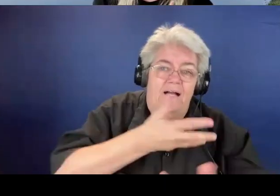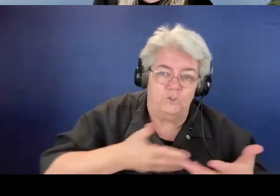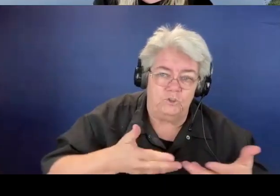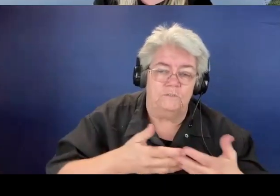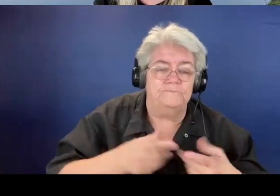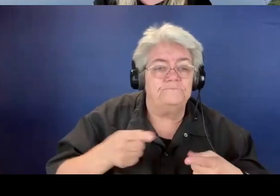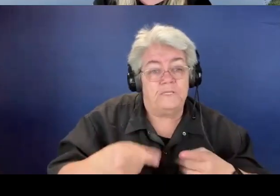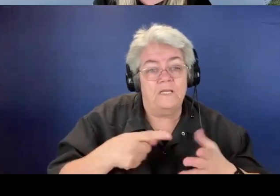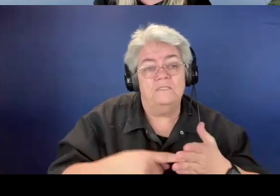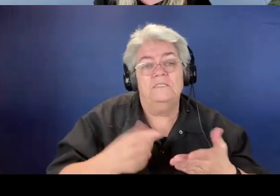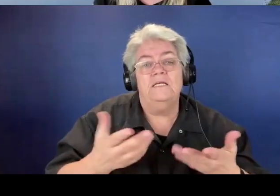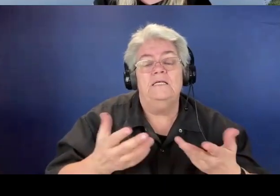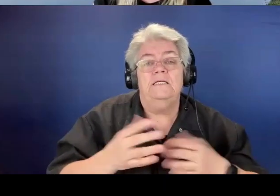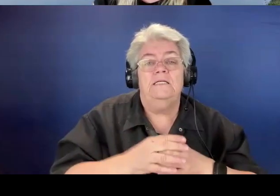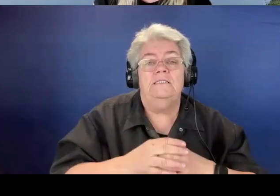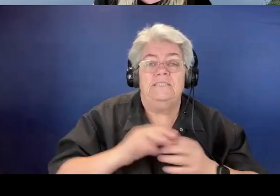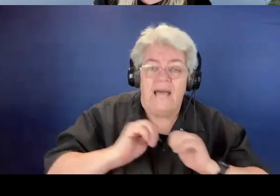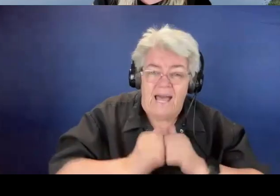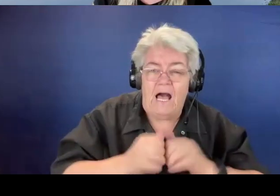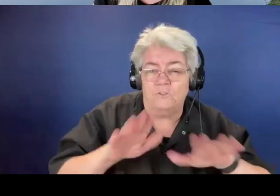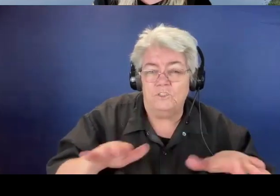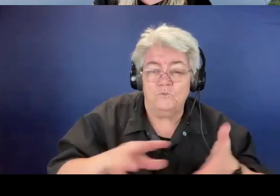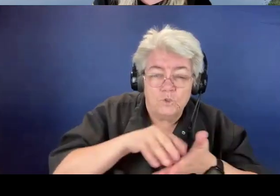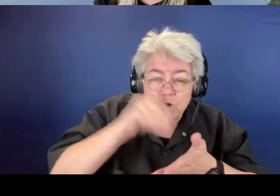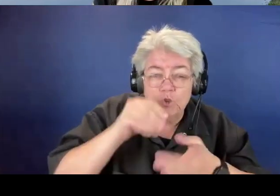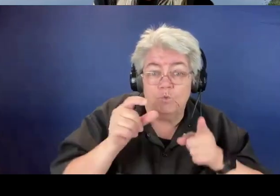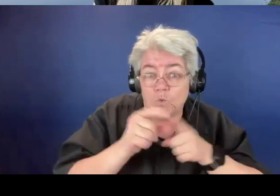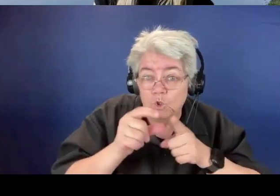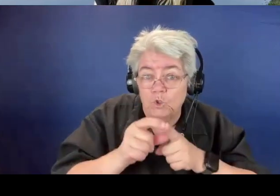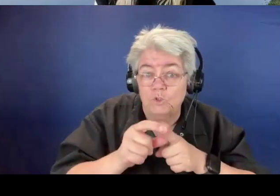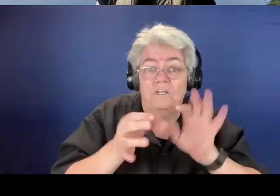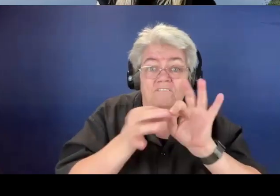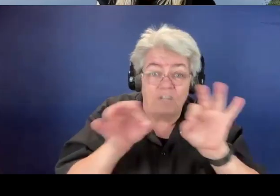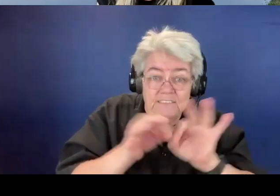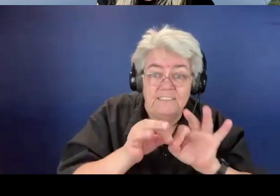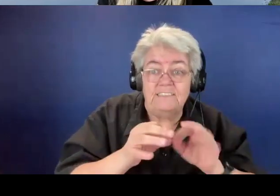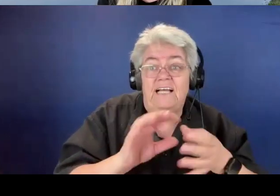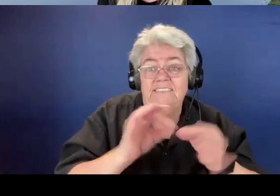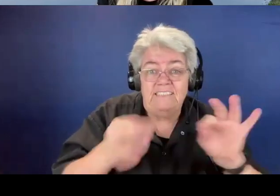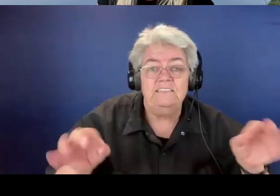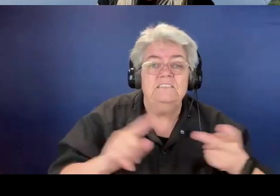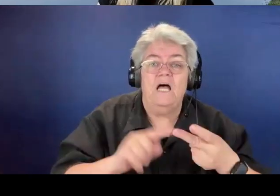children you learn words rather than sentences using them in a meaningful way.